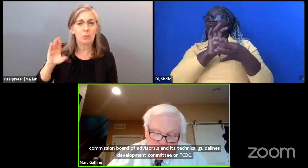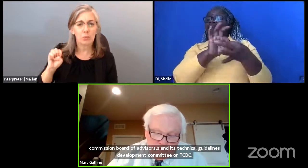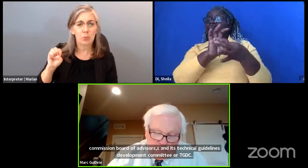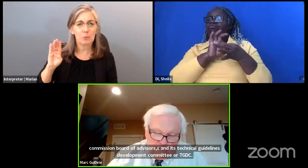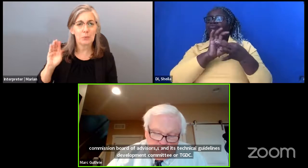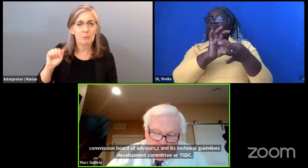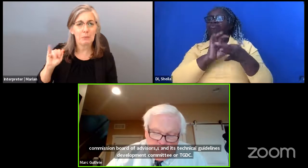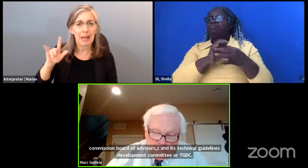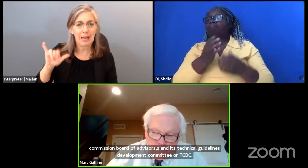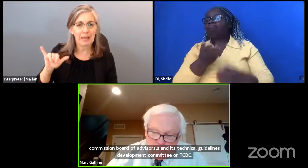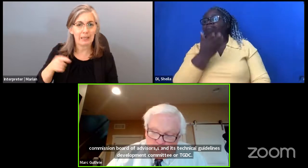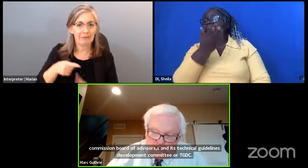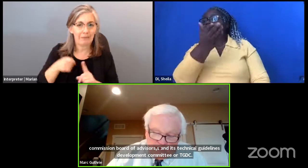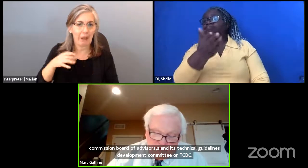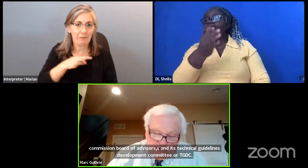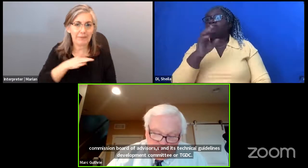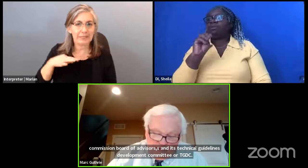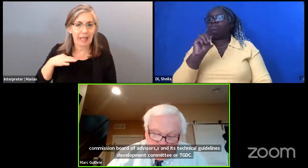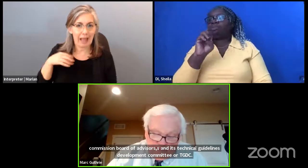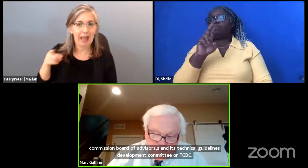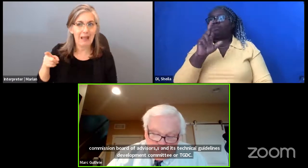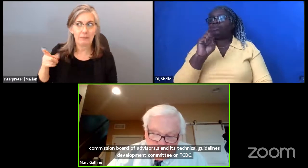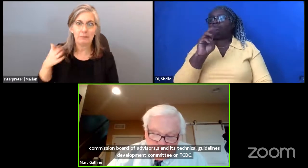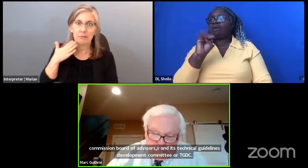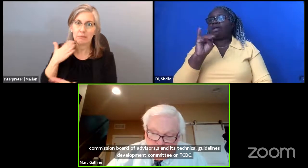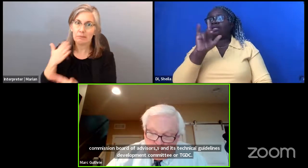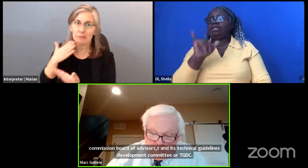for all that Bruce does to be helpful.